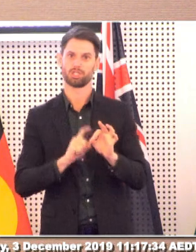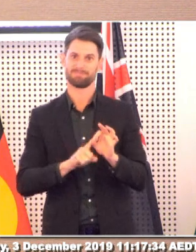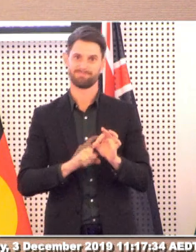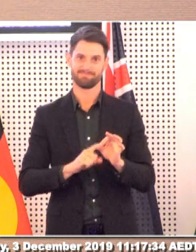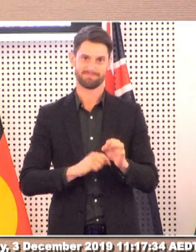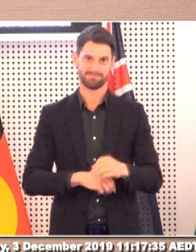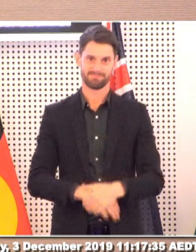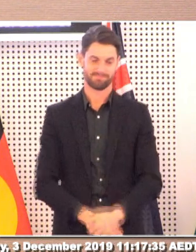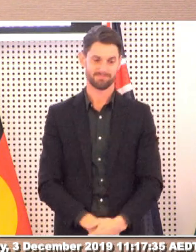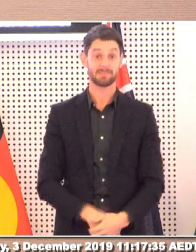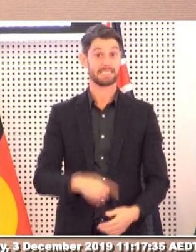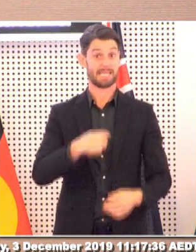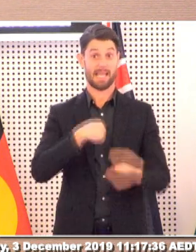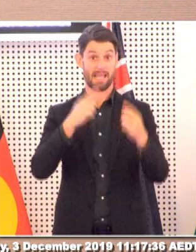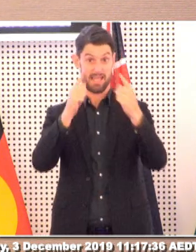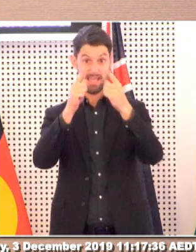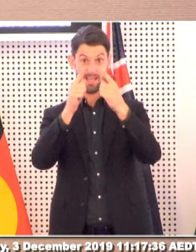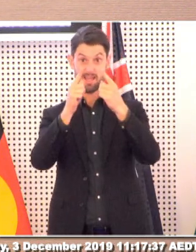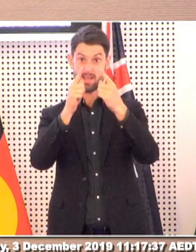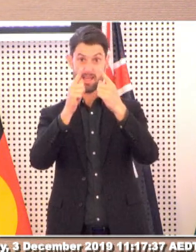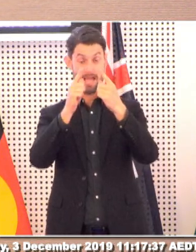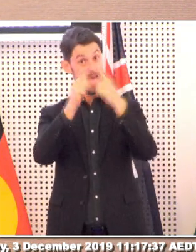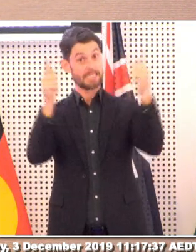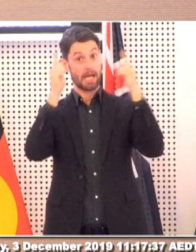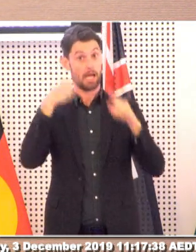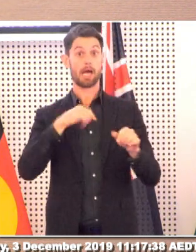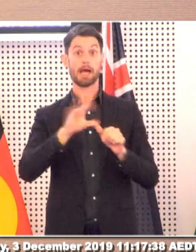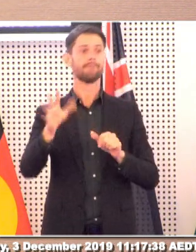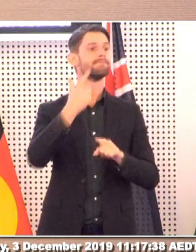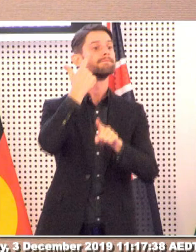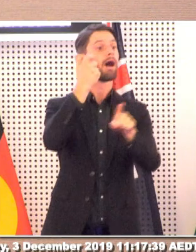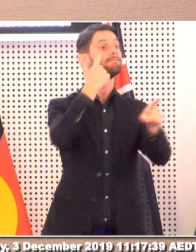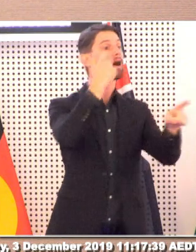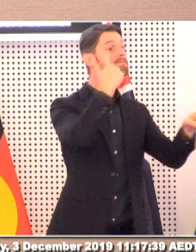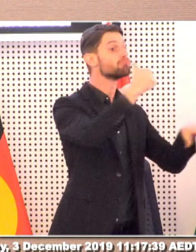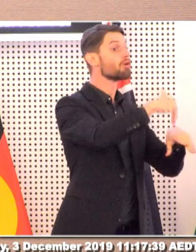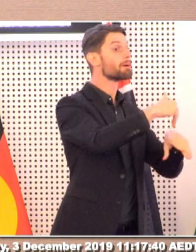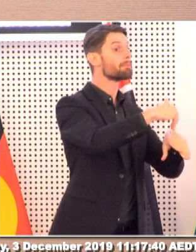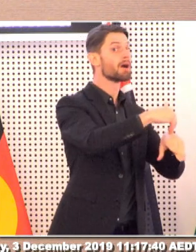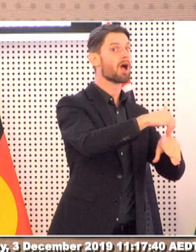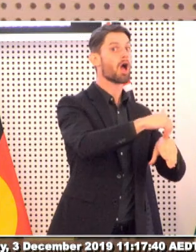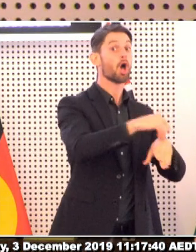As an academic, I’m much better at identifying problems than I am at coming up with solutions, I’d say. I used to be an academic.